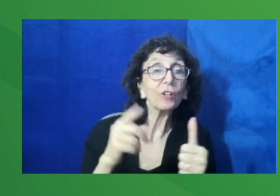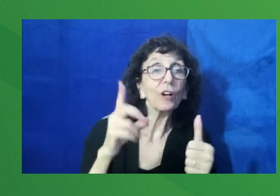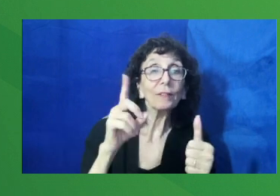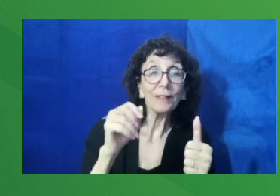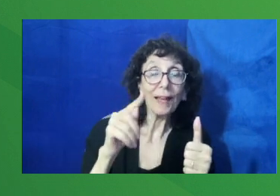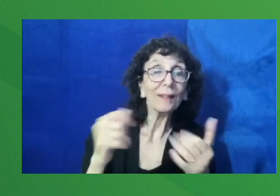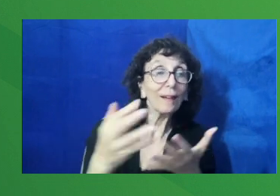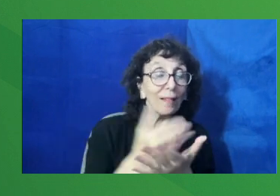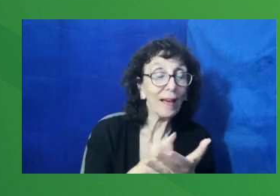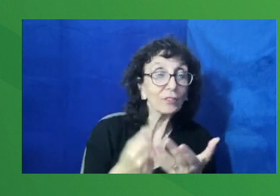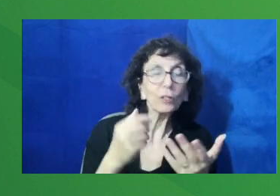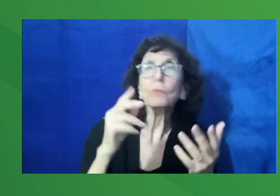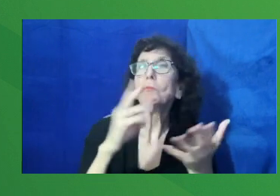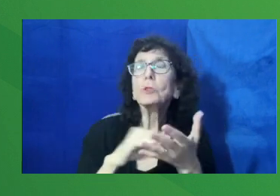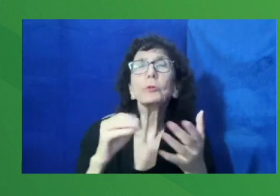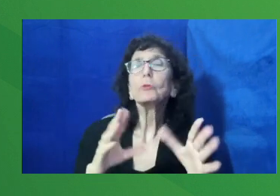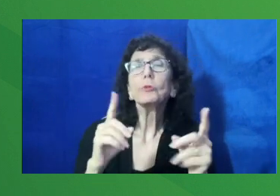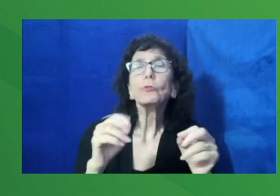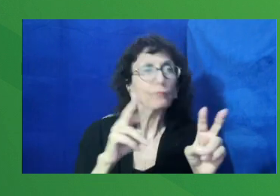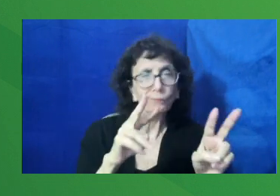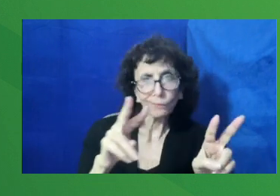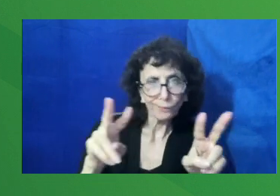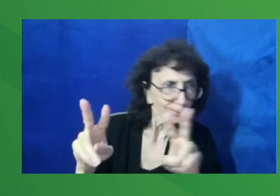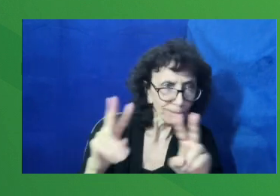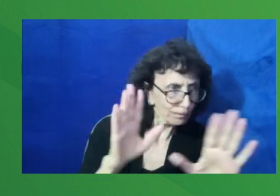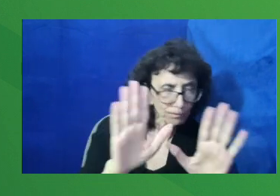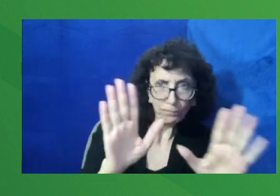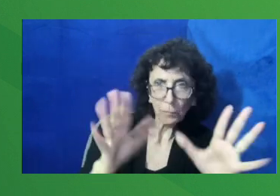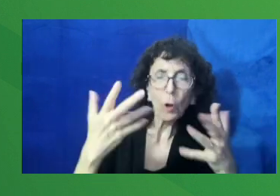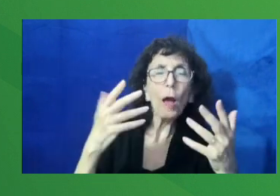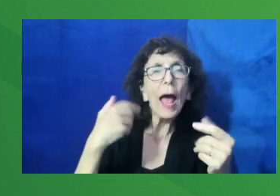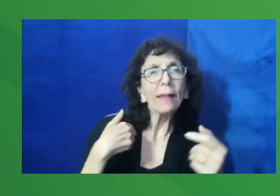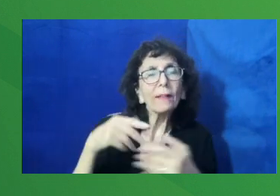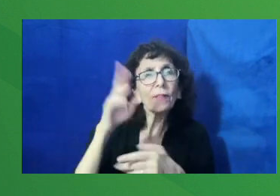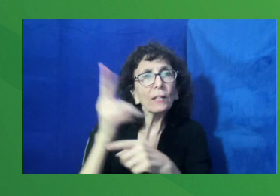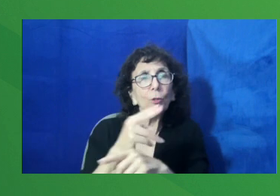did an evaluation of their ability using the PEER method rubric to see how effective